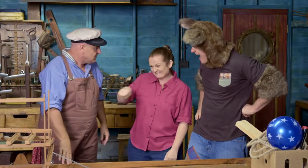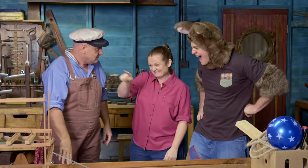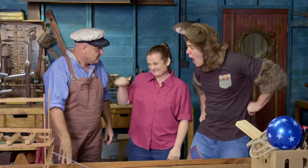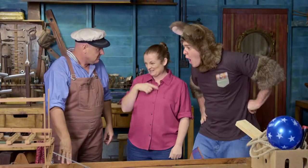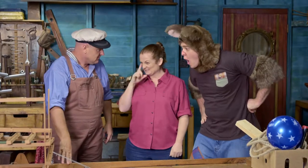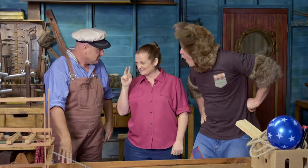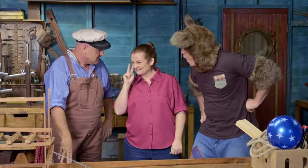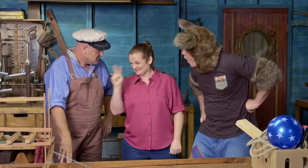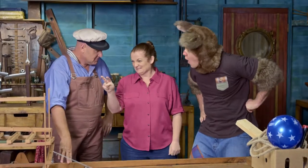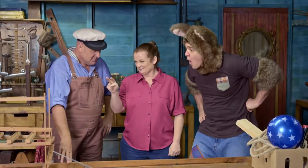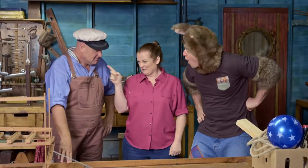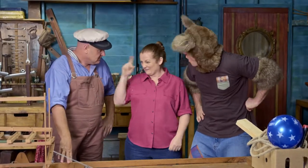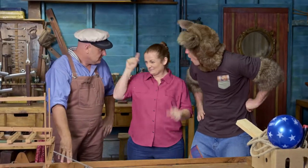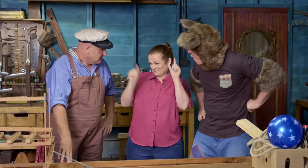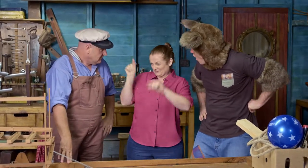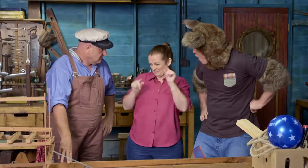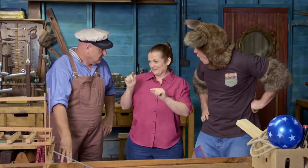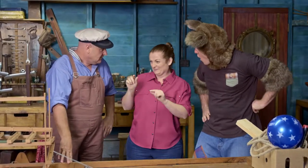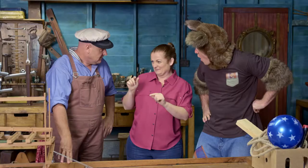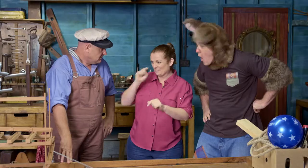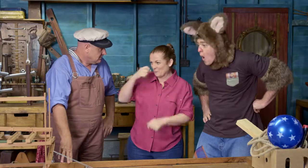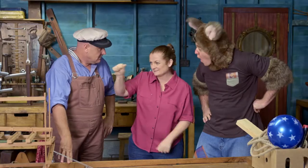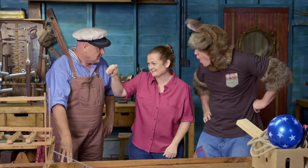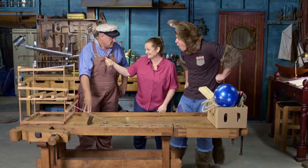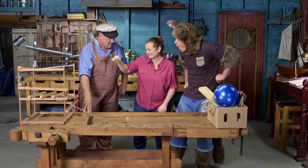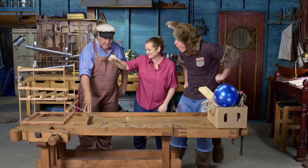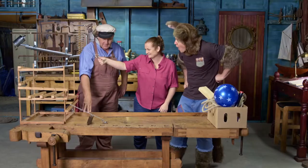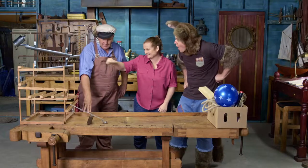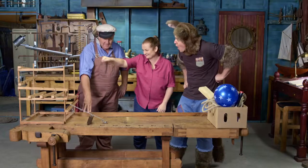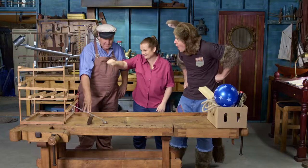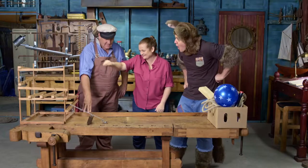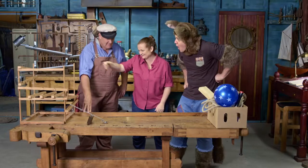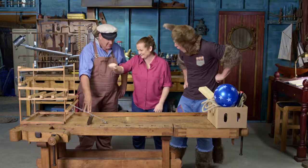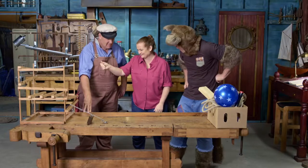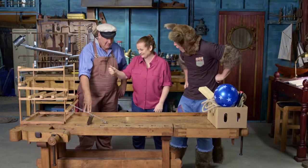I can see some wonderful ideas, I can see how that part goes, and then that makes that happen next...